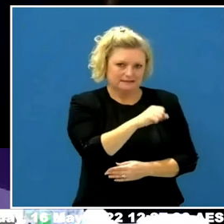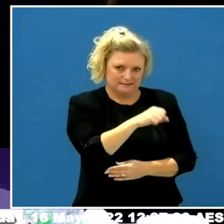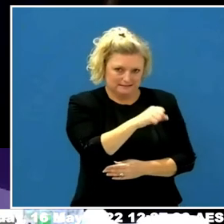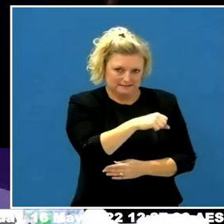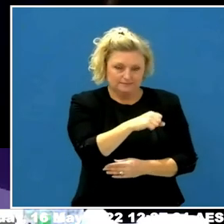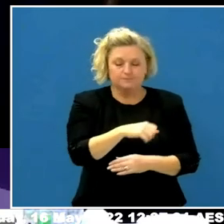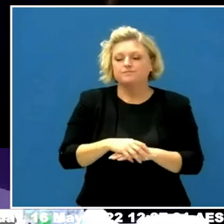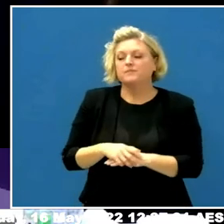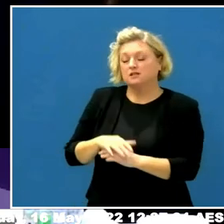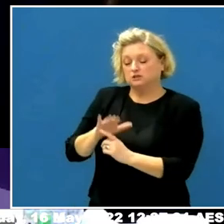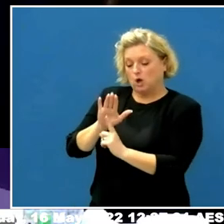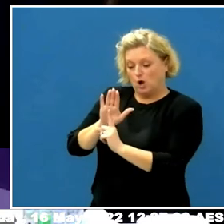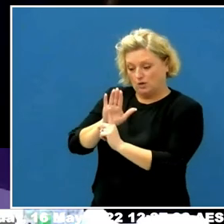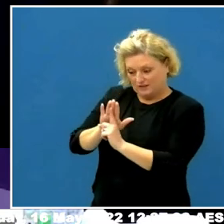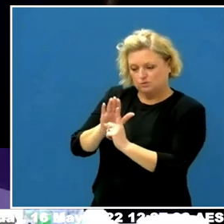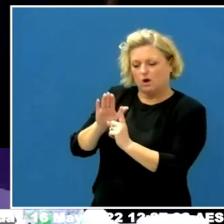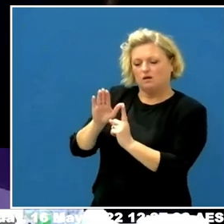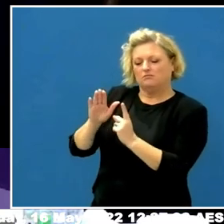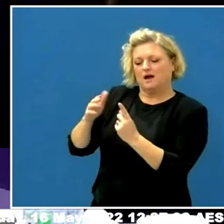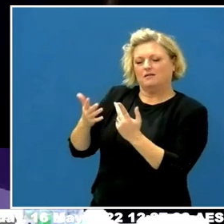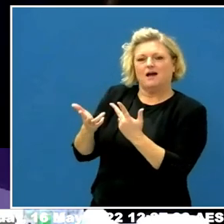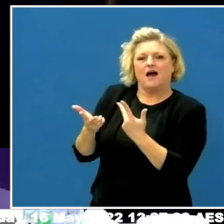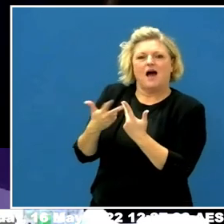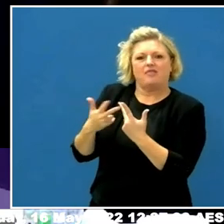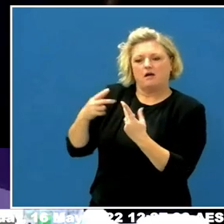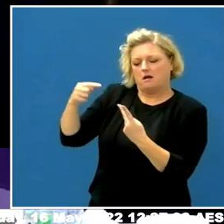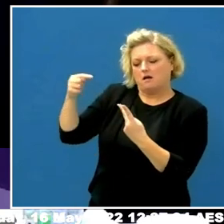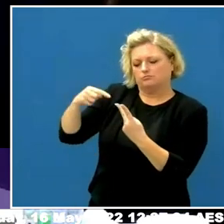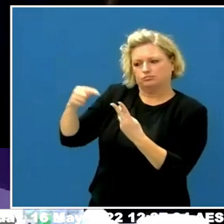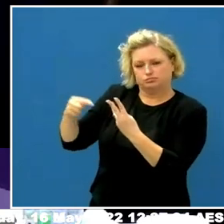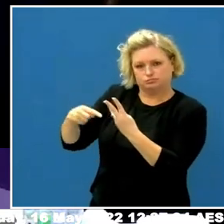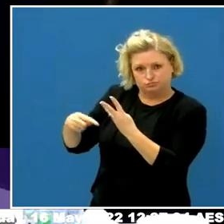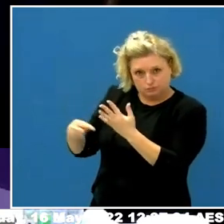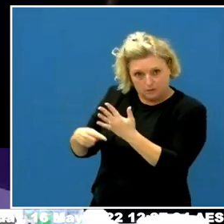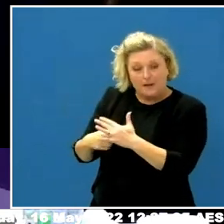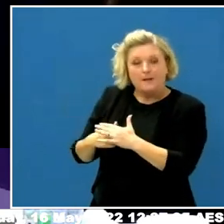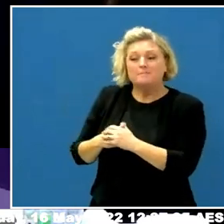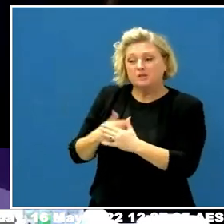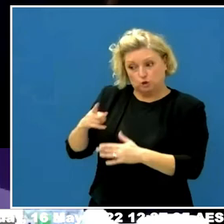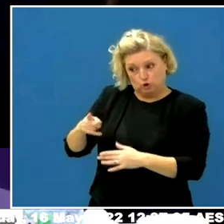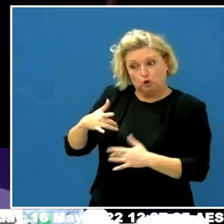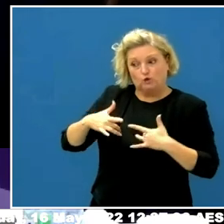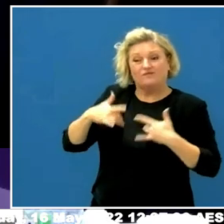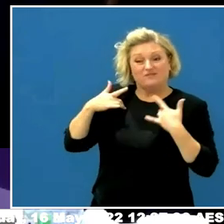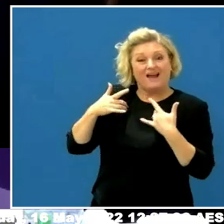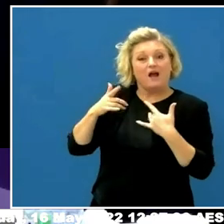they broadening that social connection? Yes. COMMISSIONER BENNETT: And independence? SALLY: Yes.